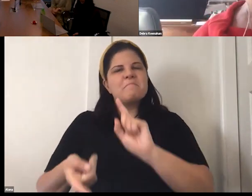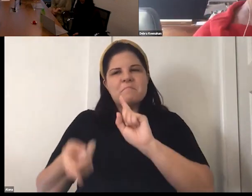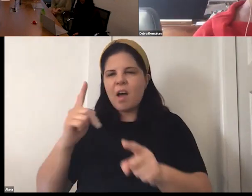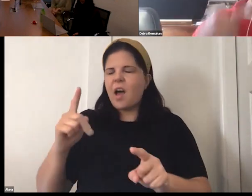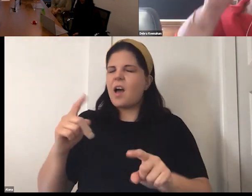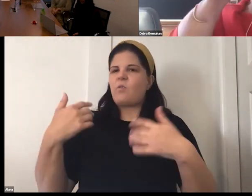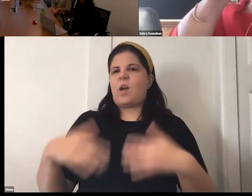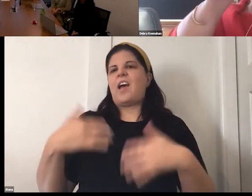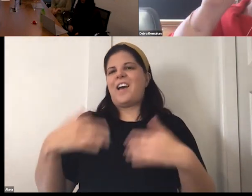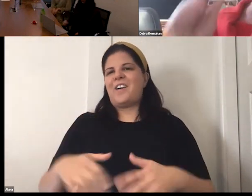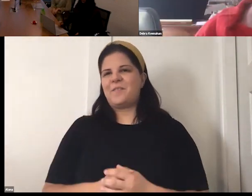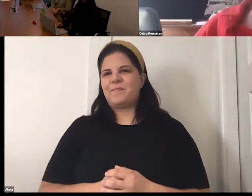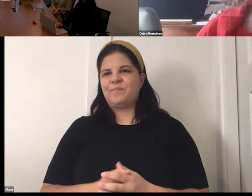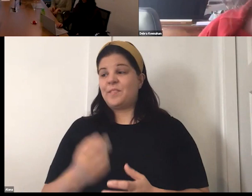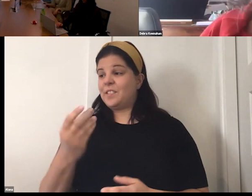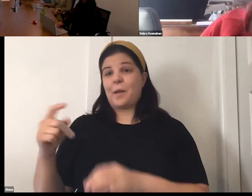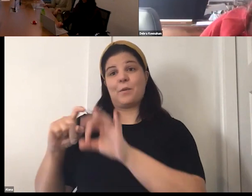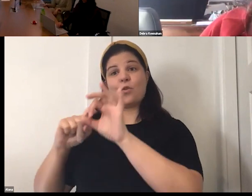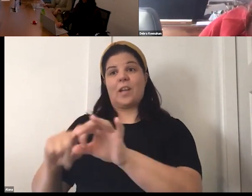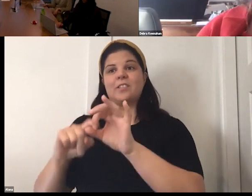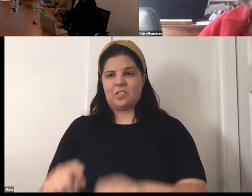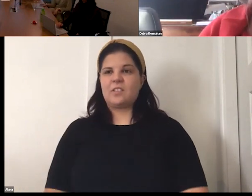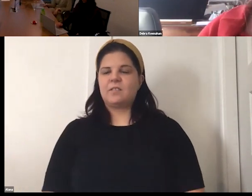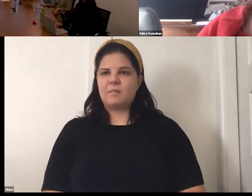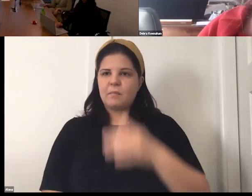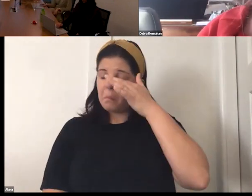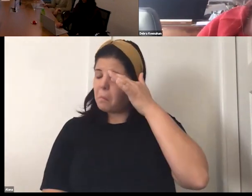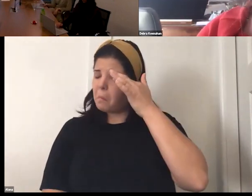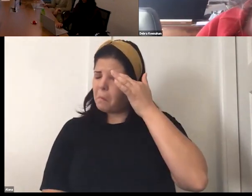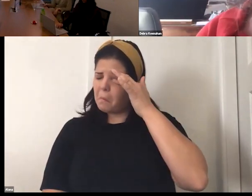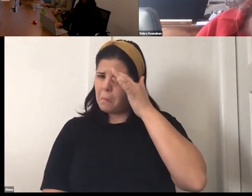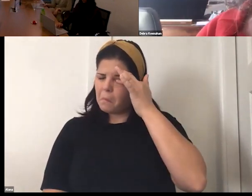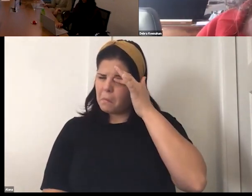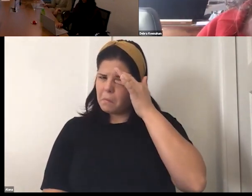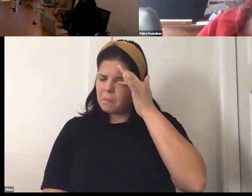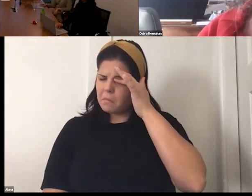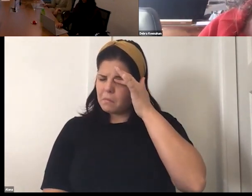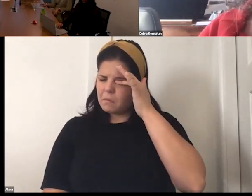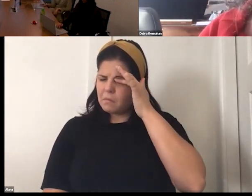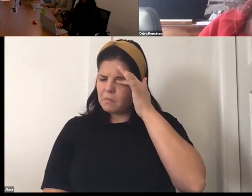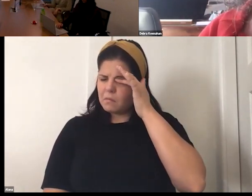We've got some questions. That are around your - the grant.